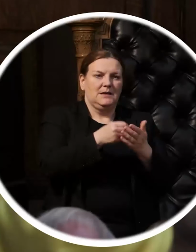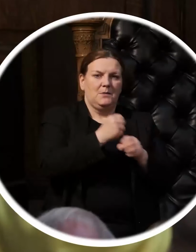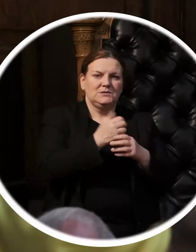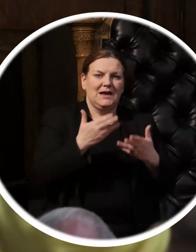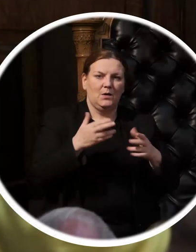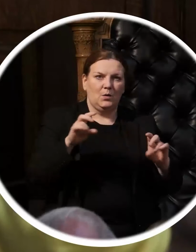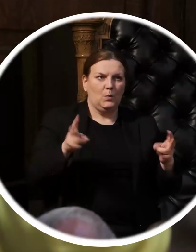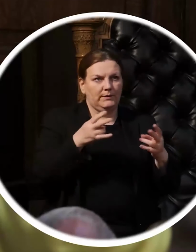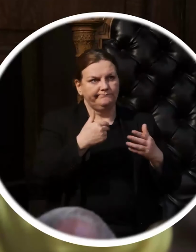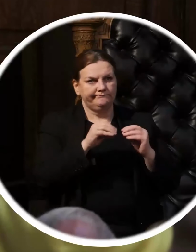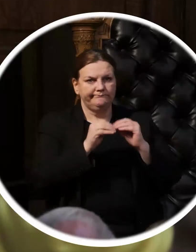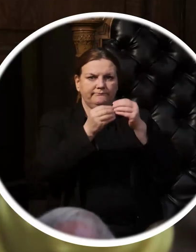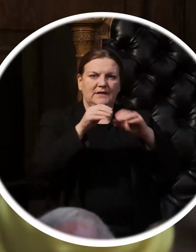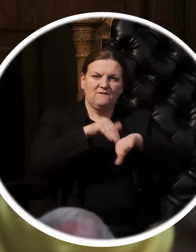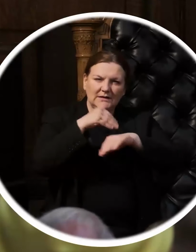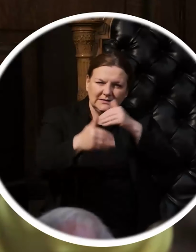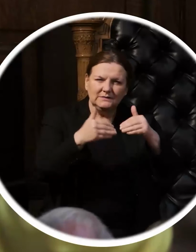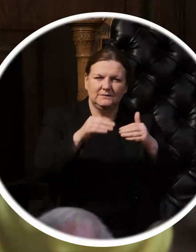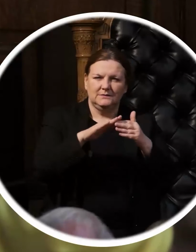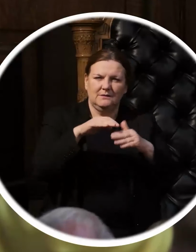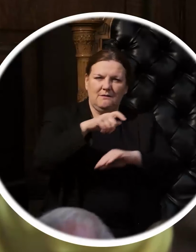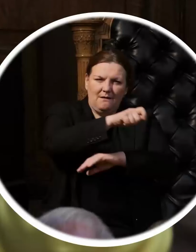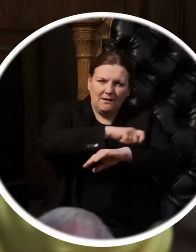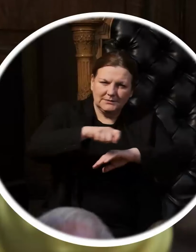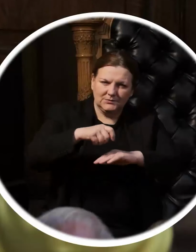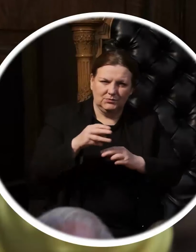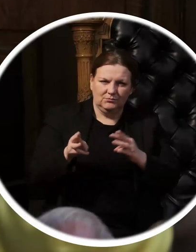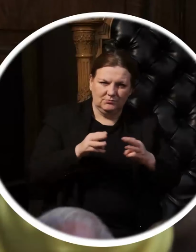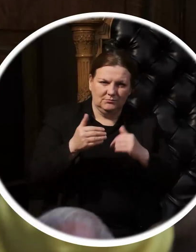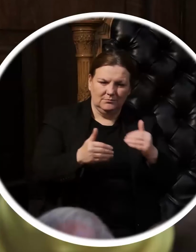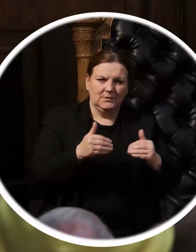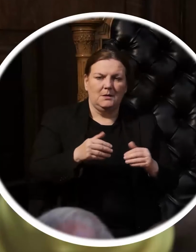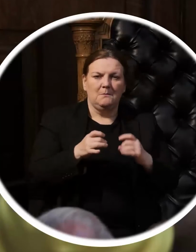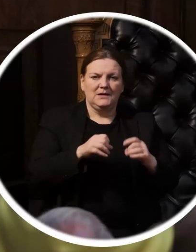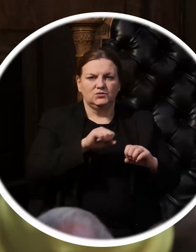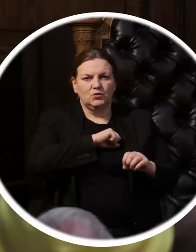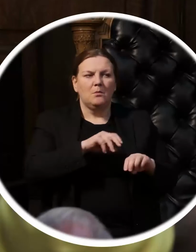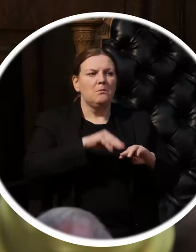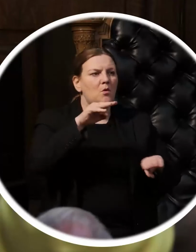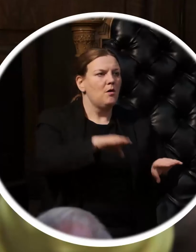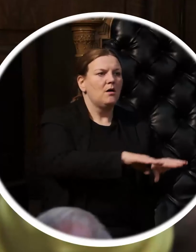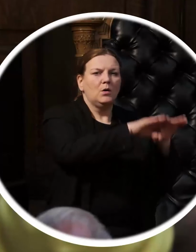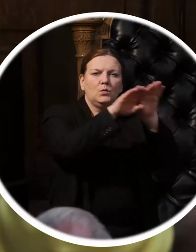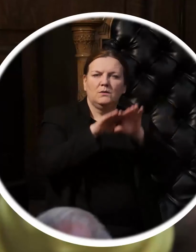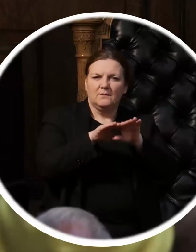of architectural production practices ensure more kind of uniform aspects of design.